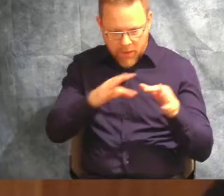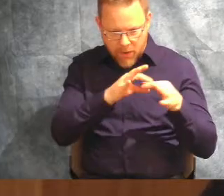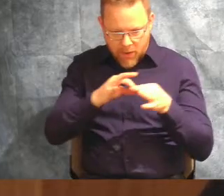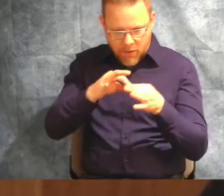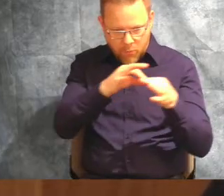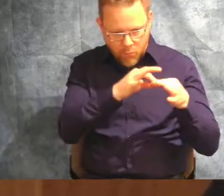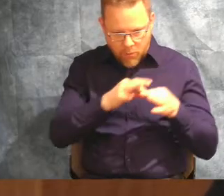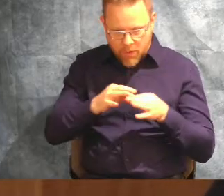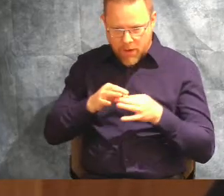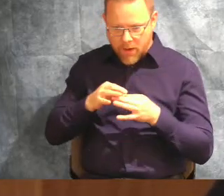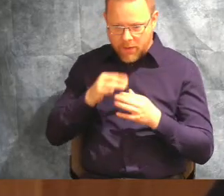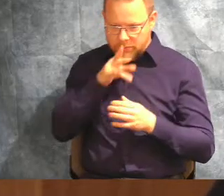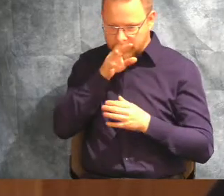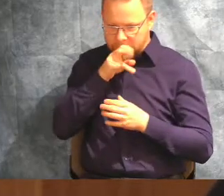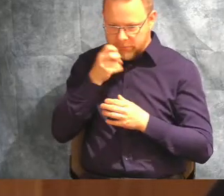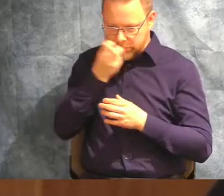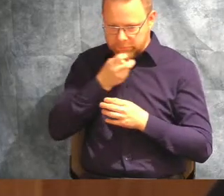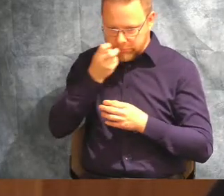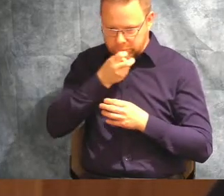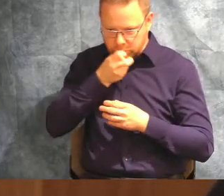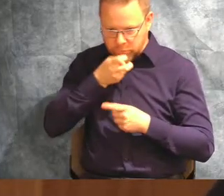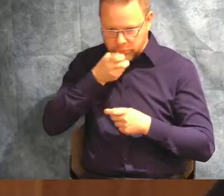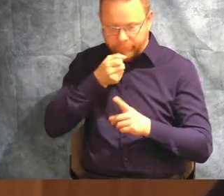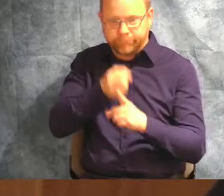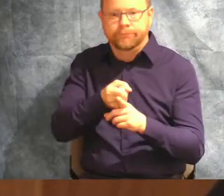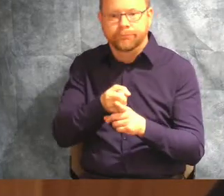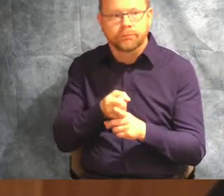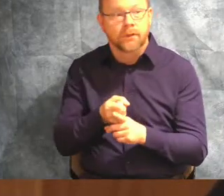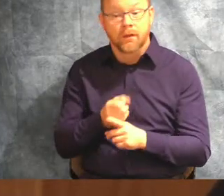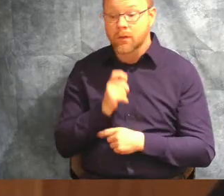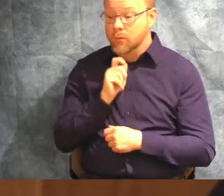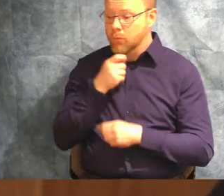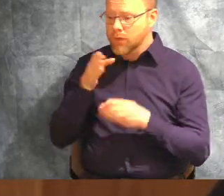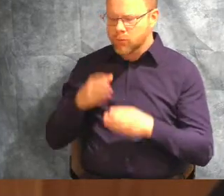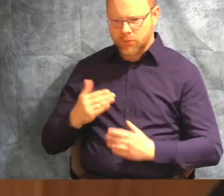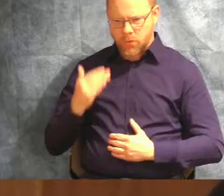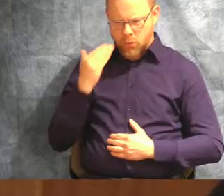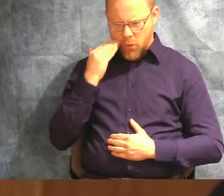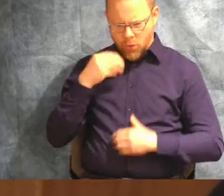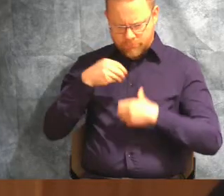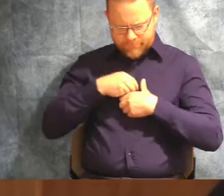necessary for speech. Someone with apraxia may know what they want to say, but their brain and